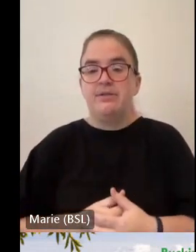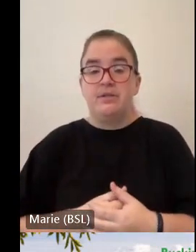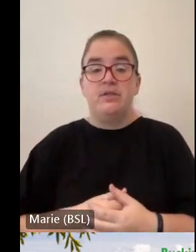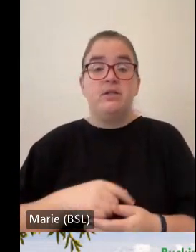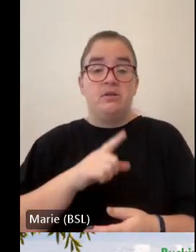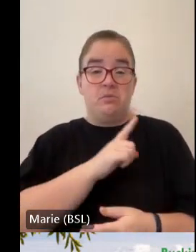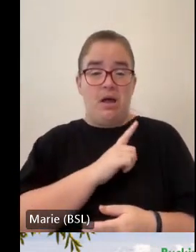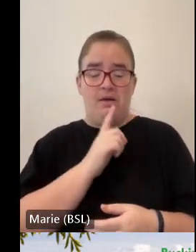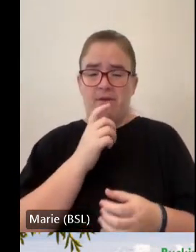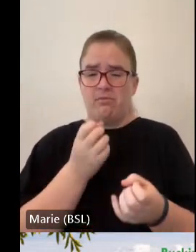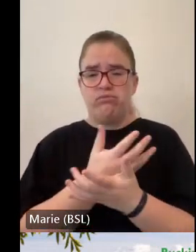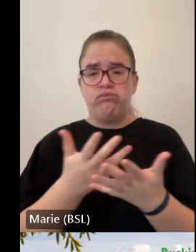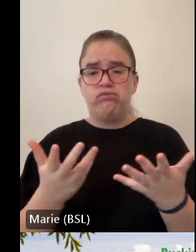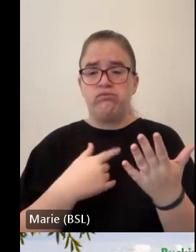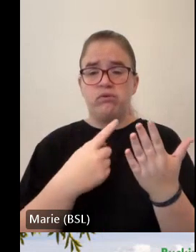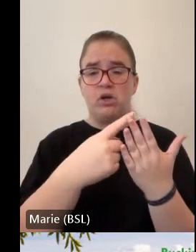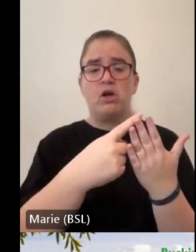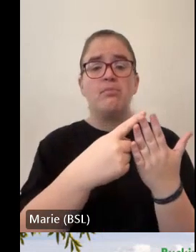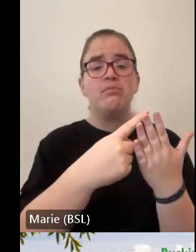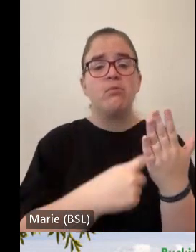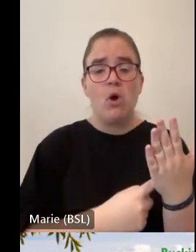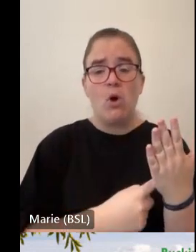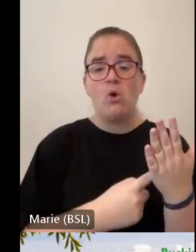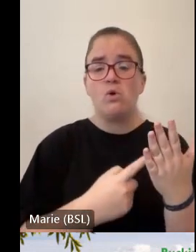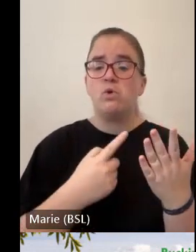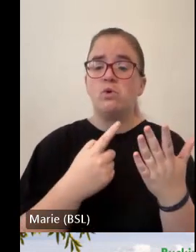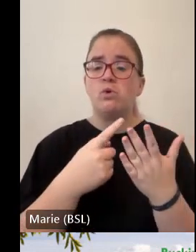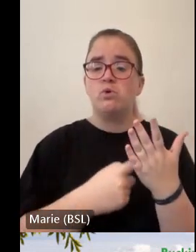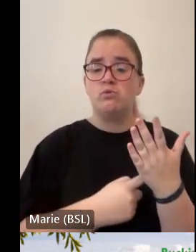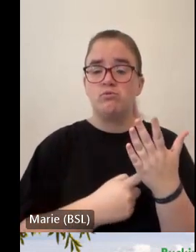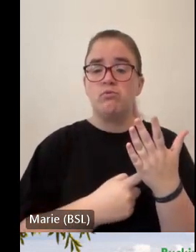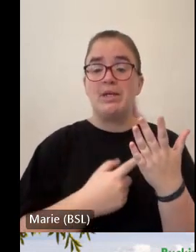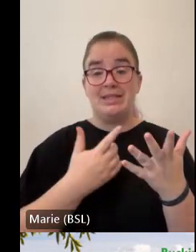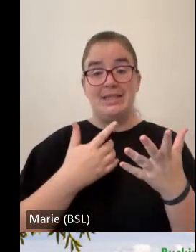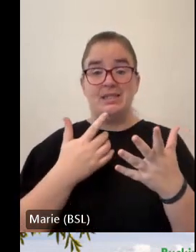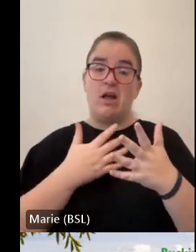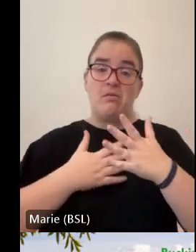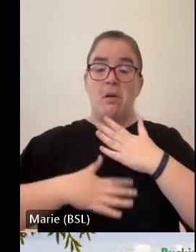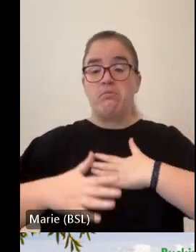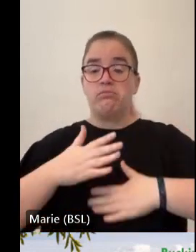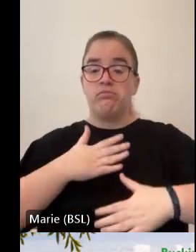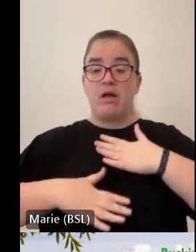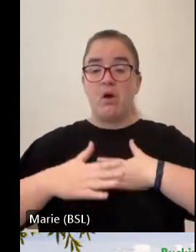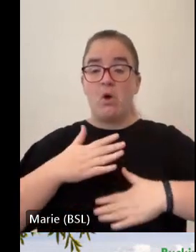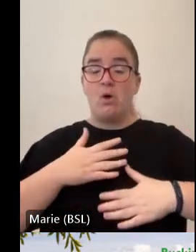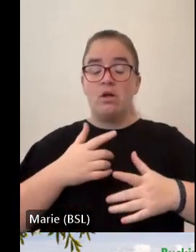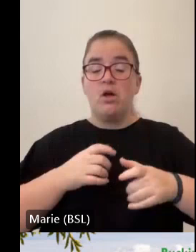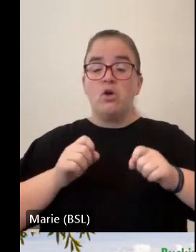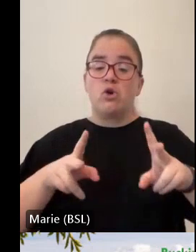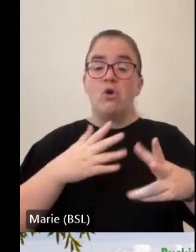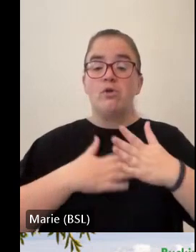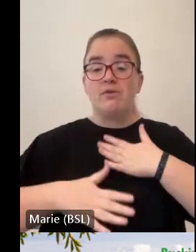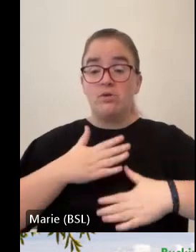There are codes of practice which the some banks have signed signed up to the contingency model.